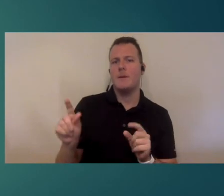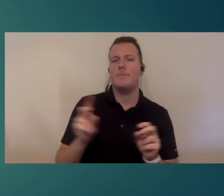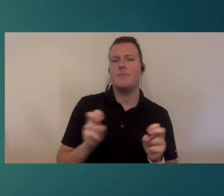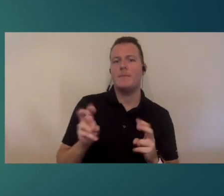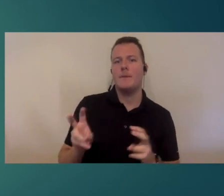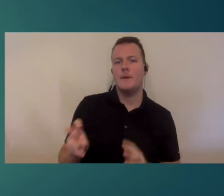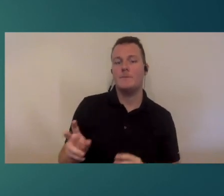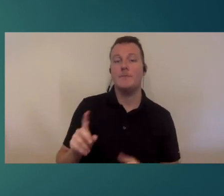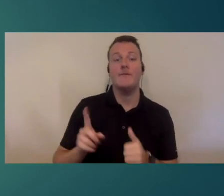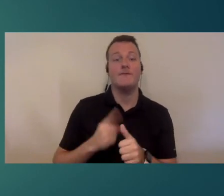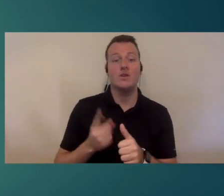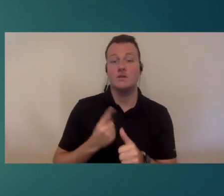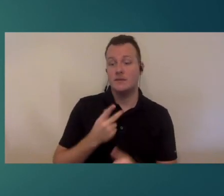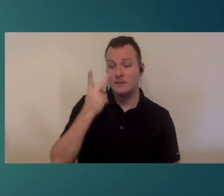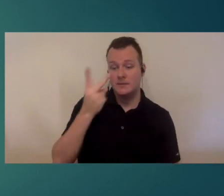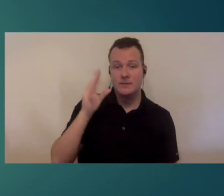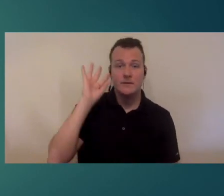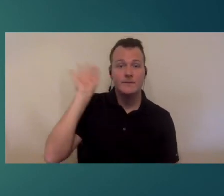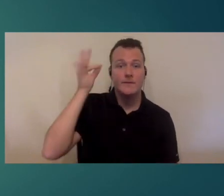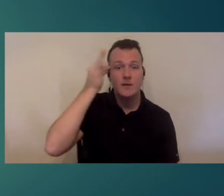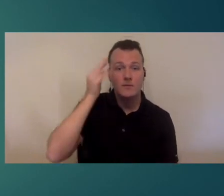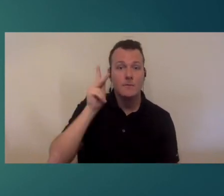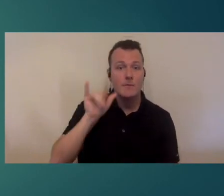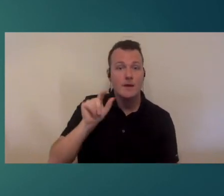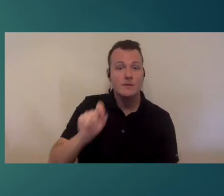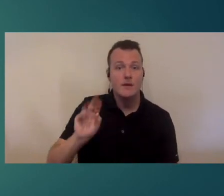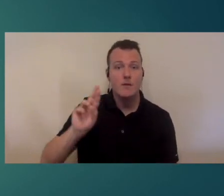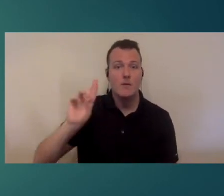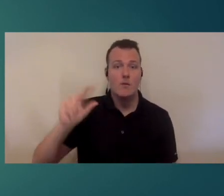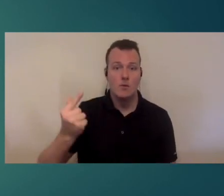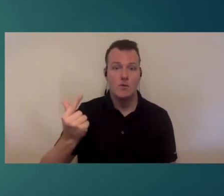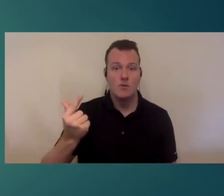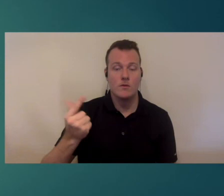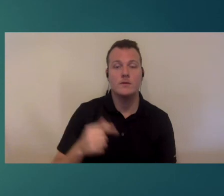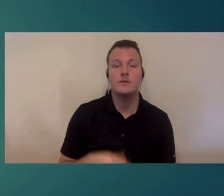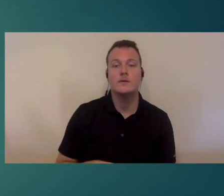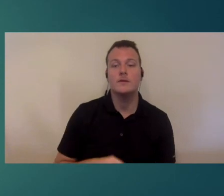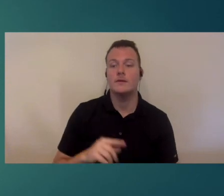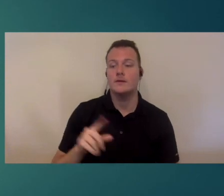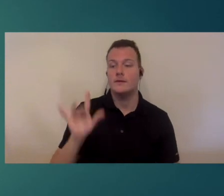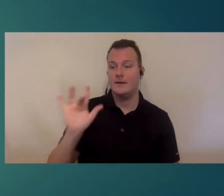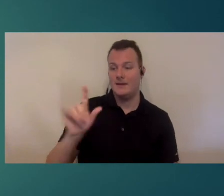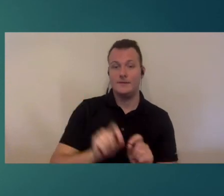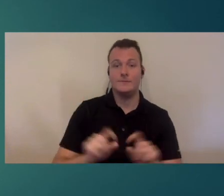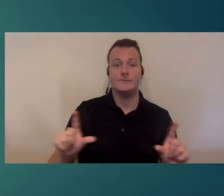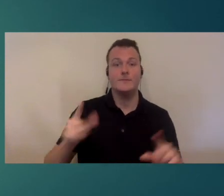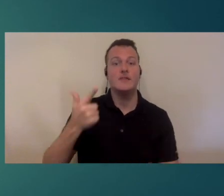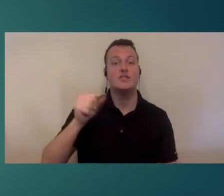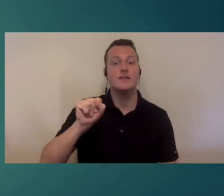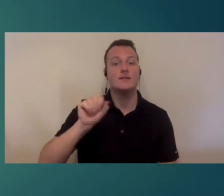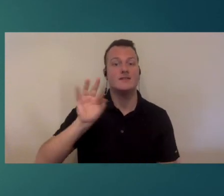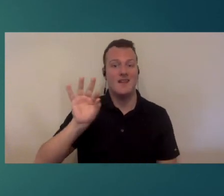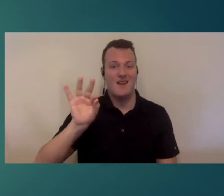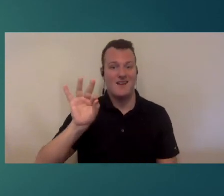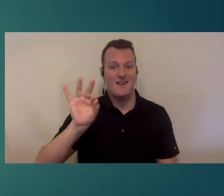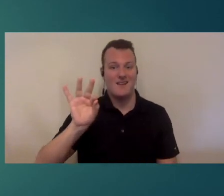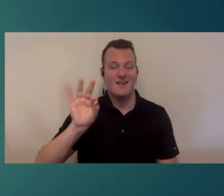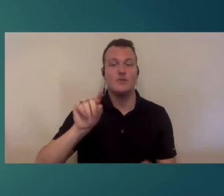that comes up first is federalpay.org, and when you go to that scale the GS 9 to